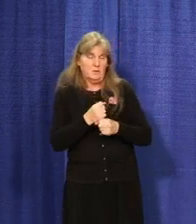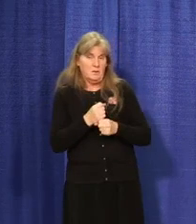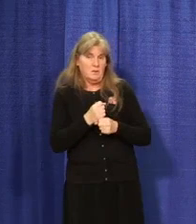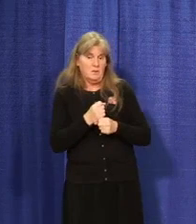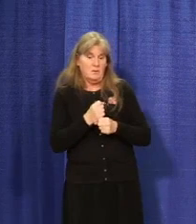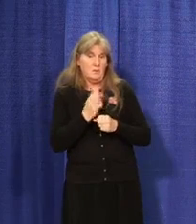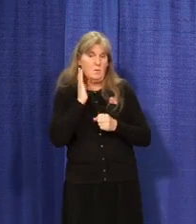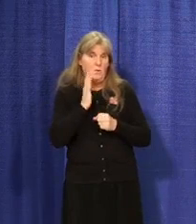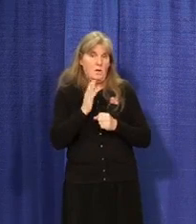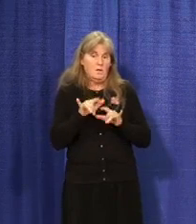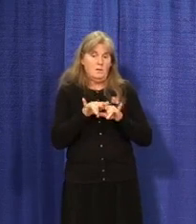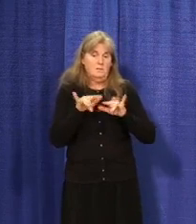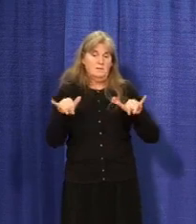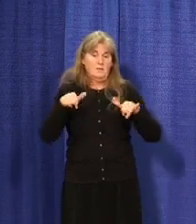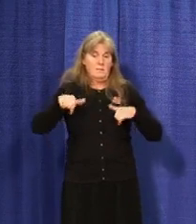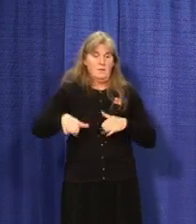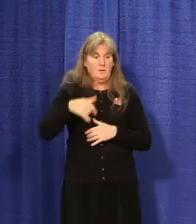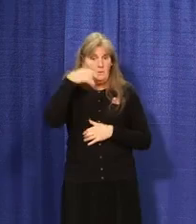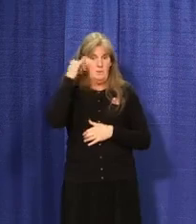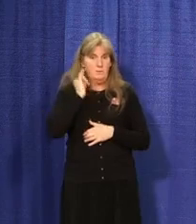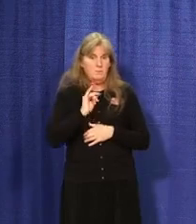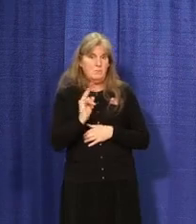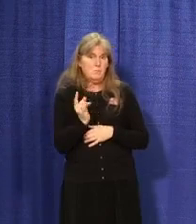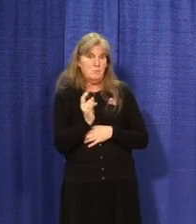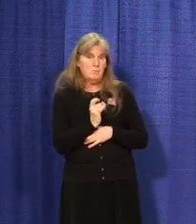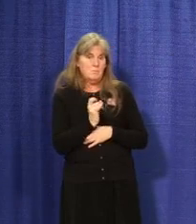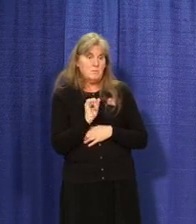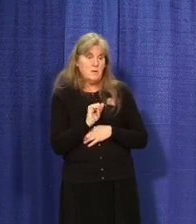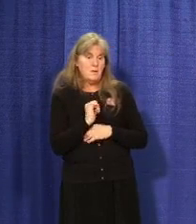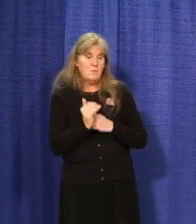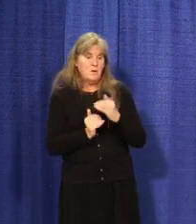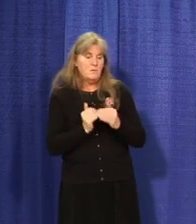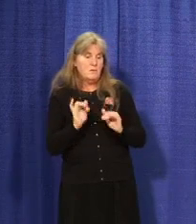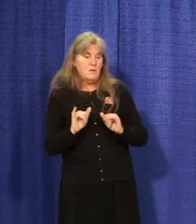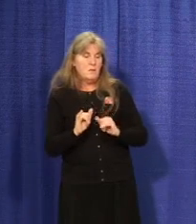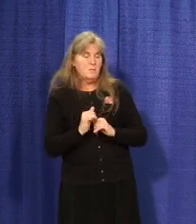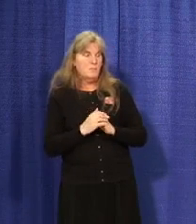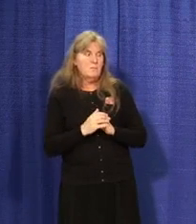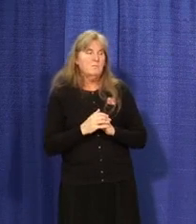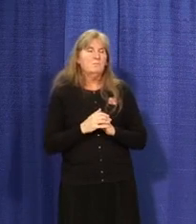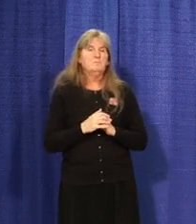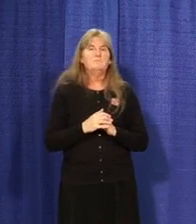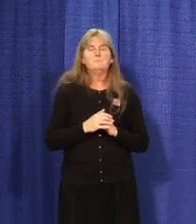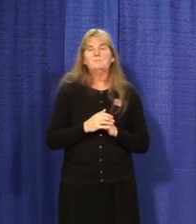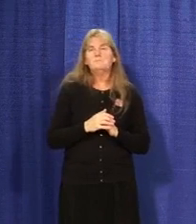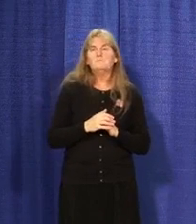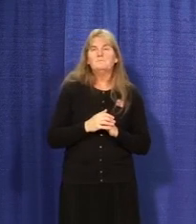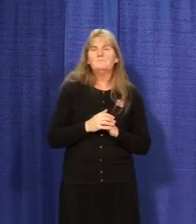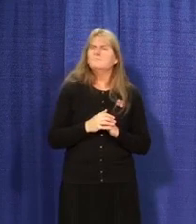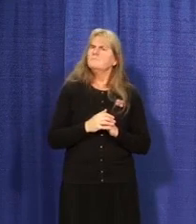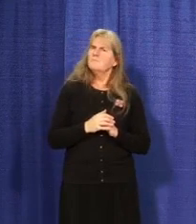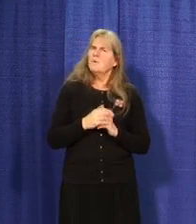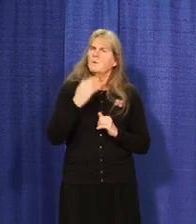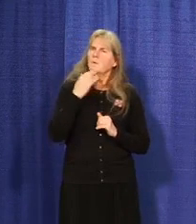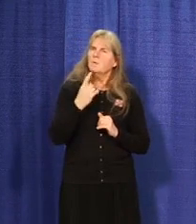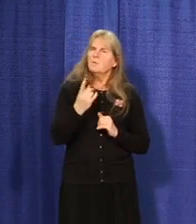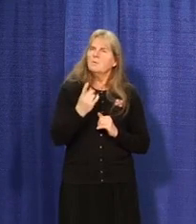Are there any plans for that here? Yeah, it is a good question.